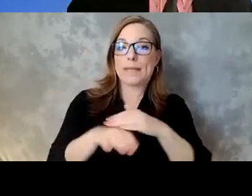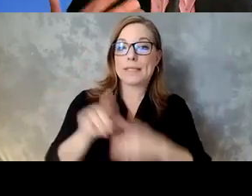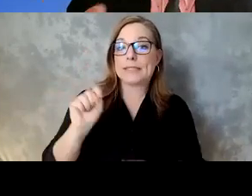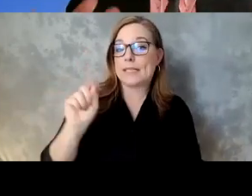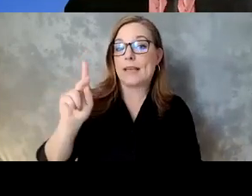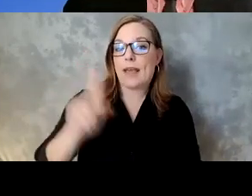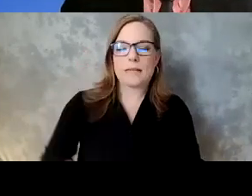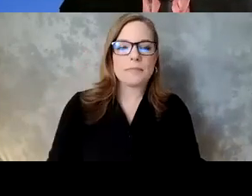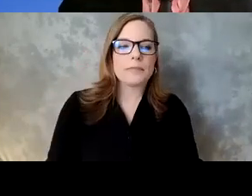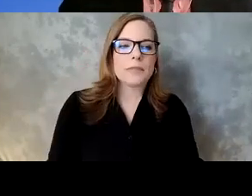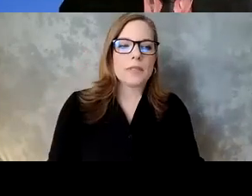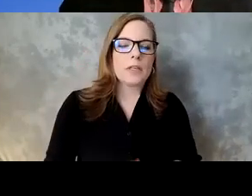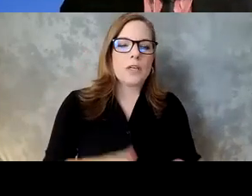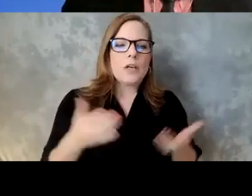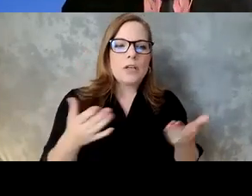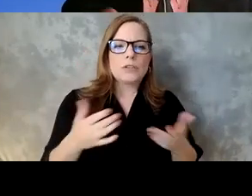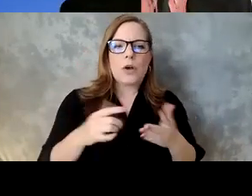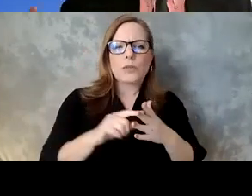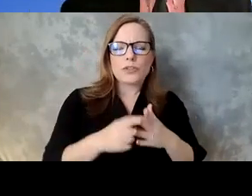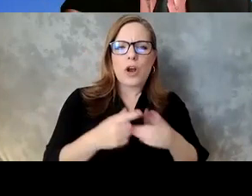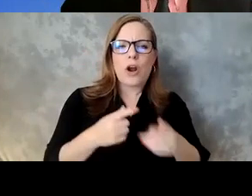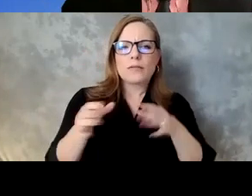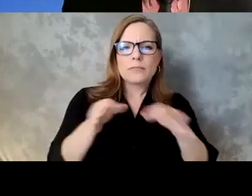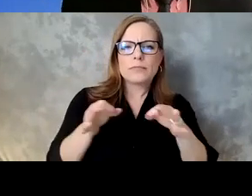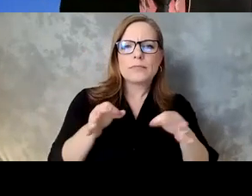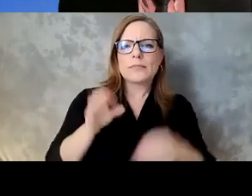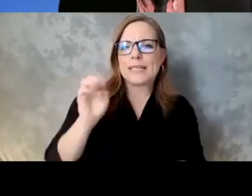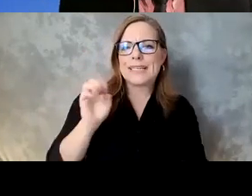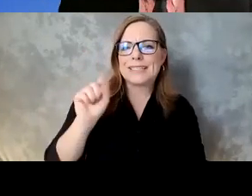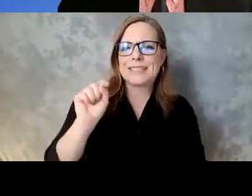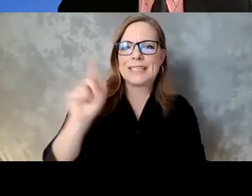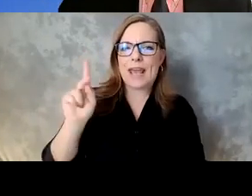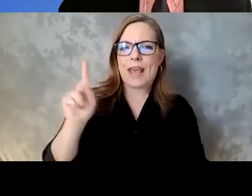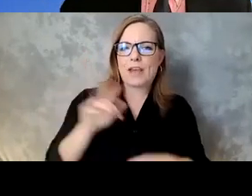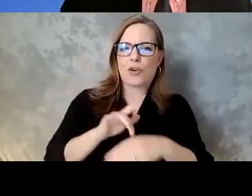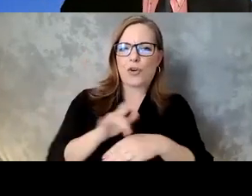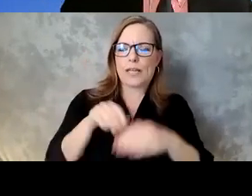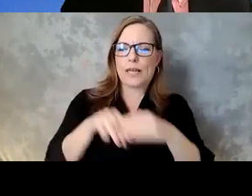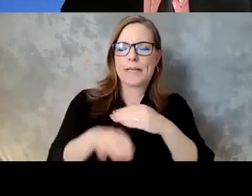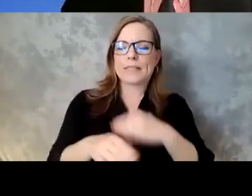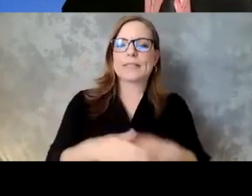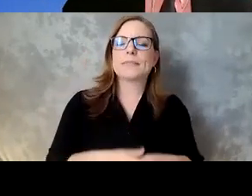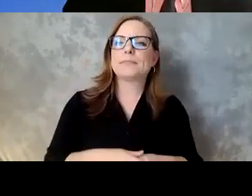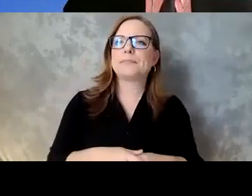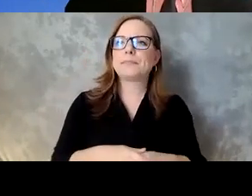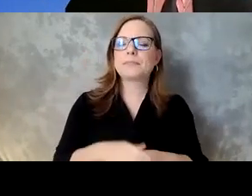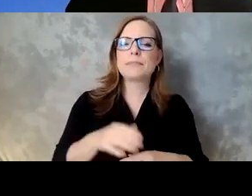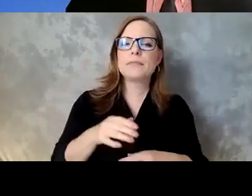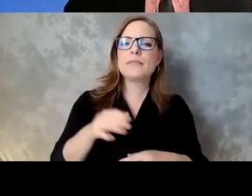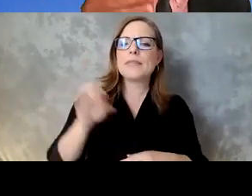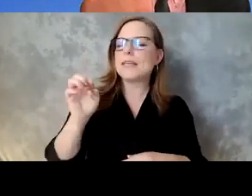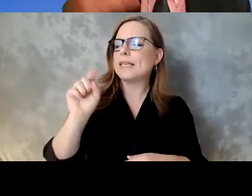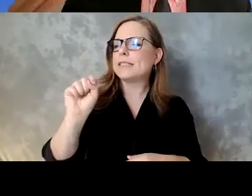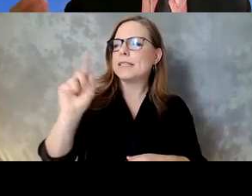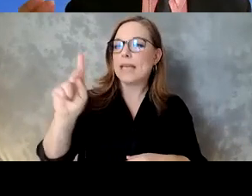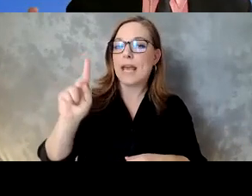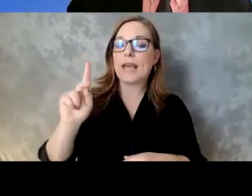So to start let's better define early admittance TK or ETK for you. ETK includes TK for children